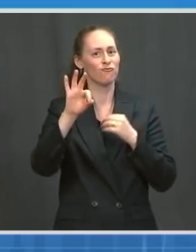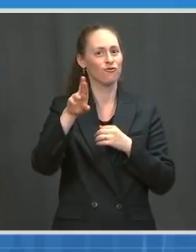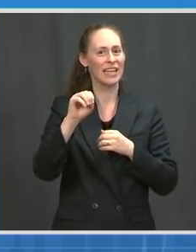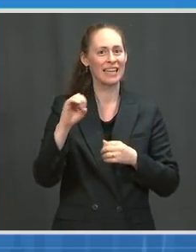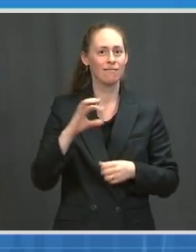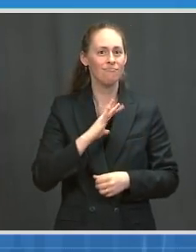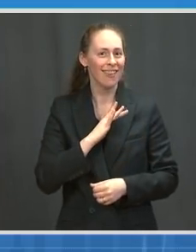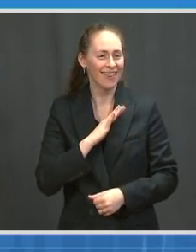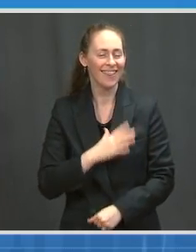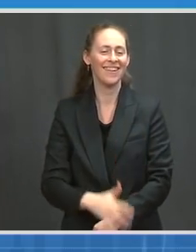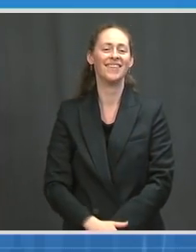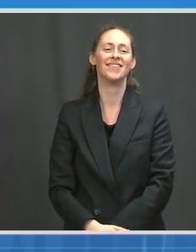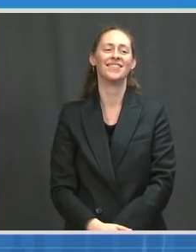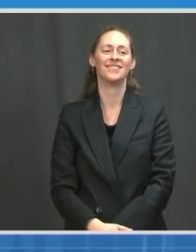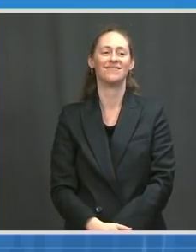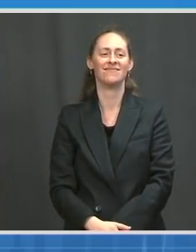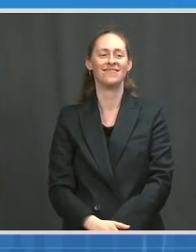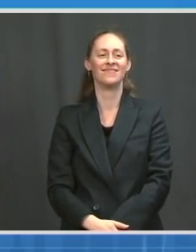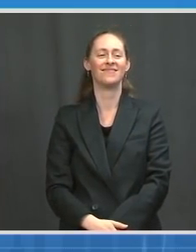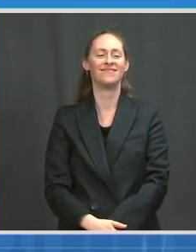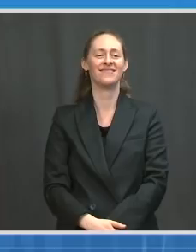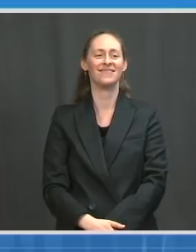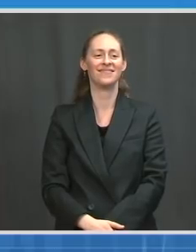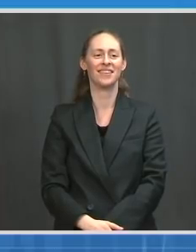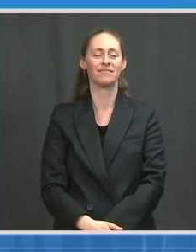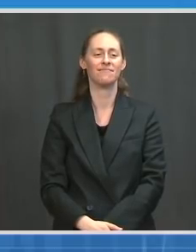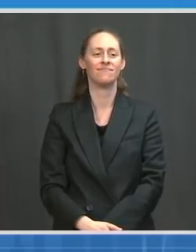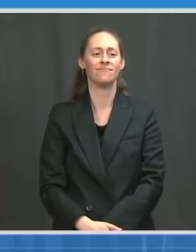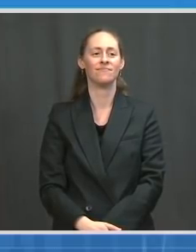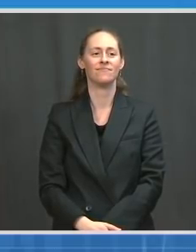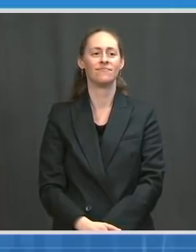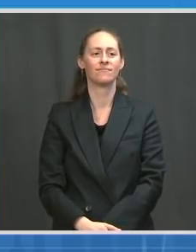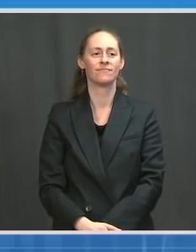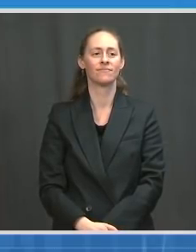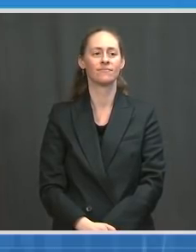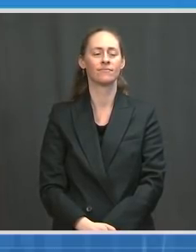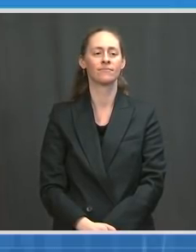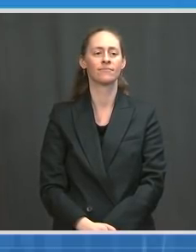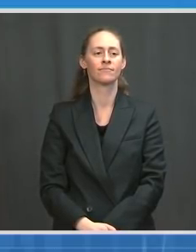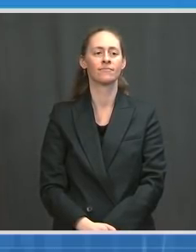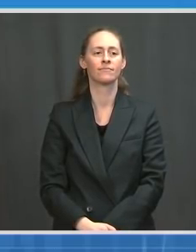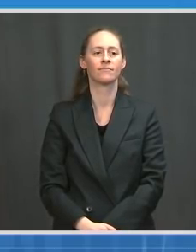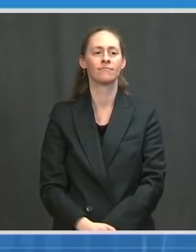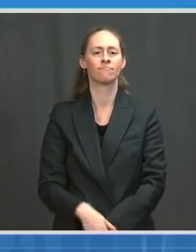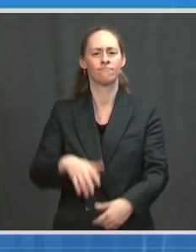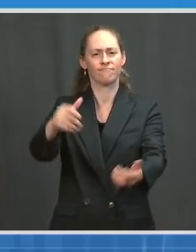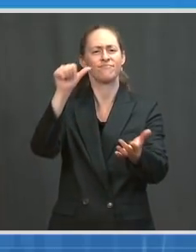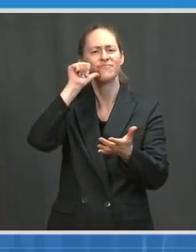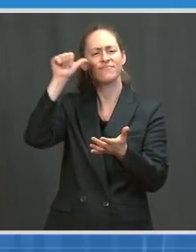that will enhance and expand vaccination education efforts. This includes $250 million in funding